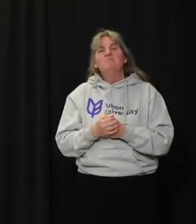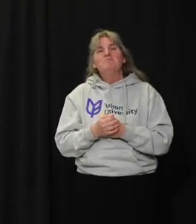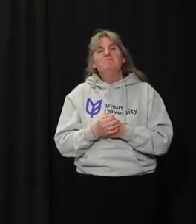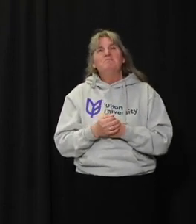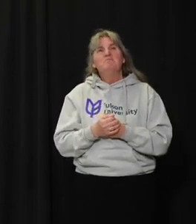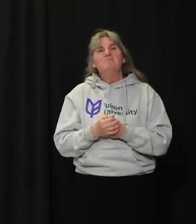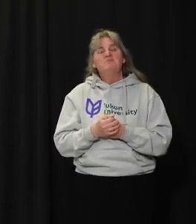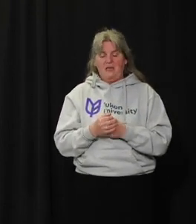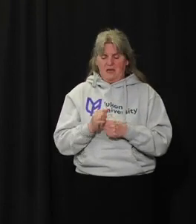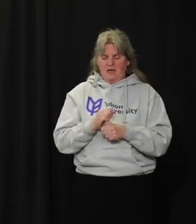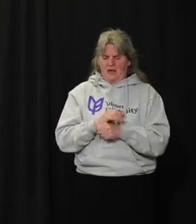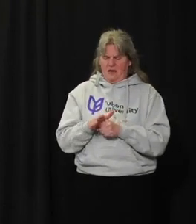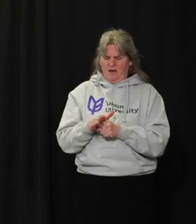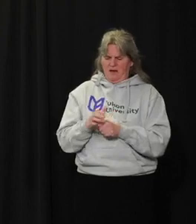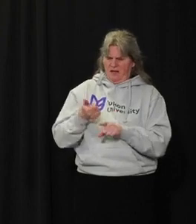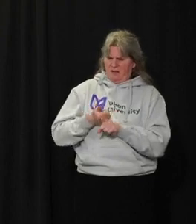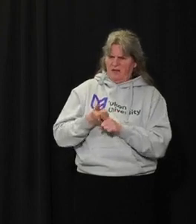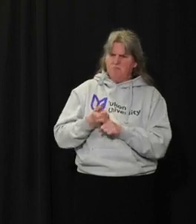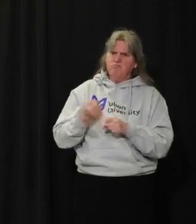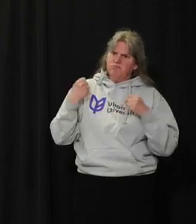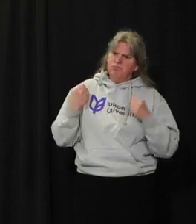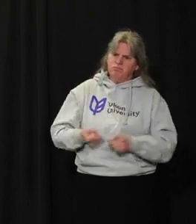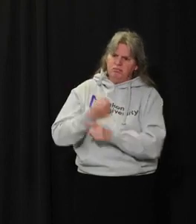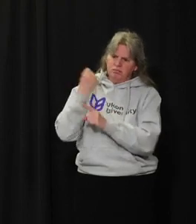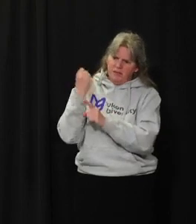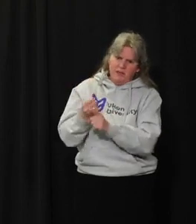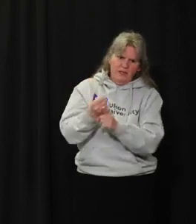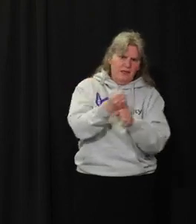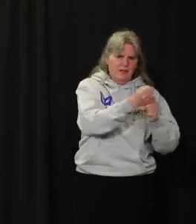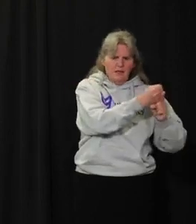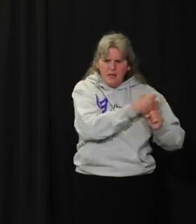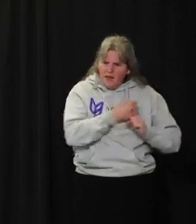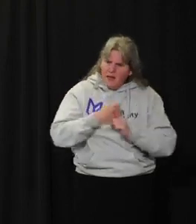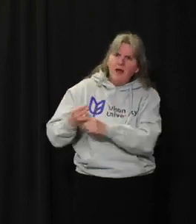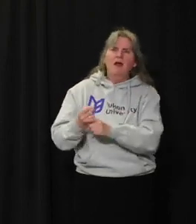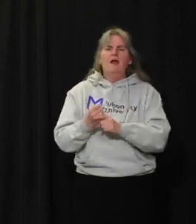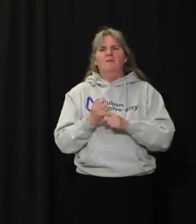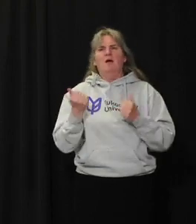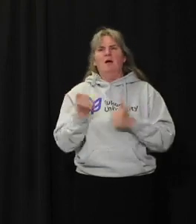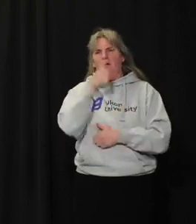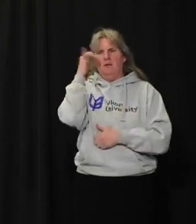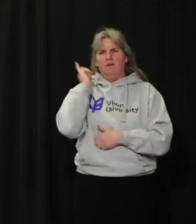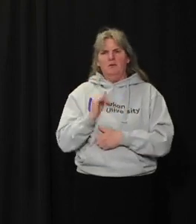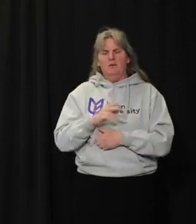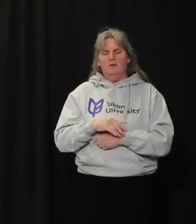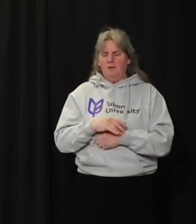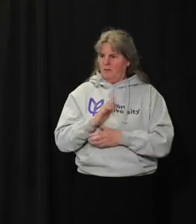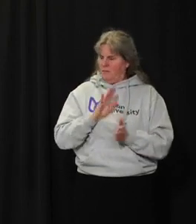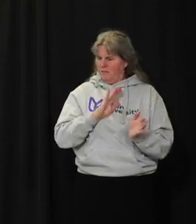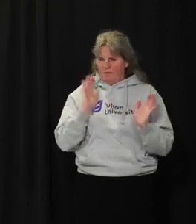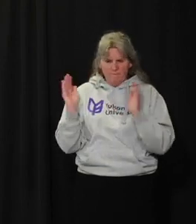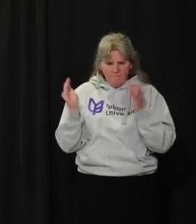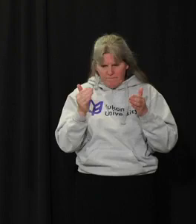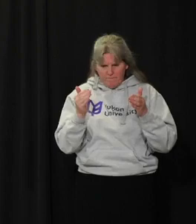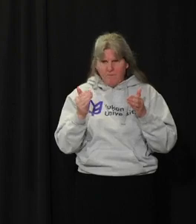time. This pandemic has had drastic impact on our society, and it has really brought into focus